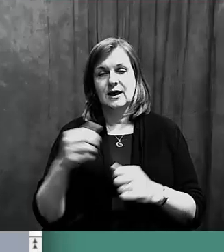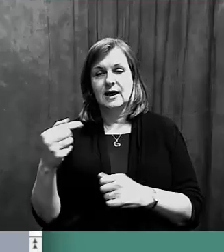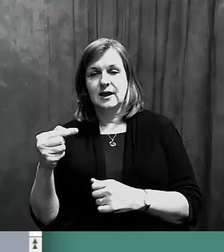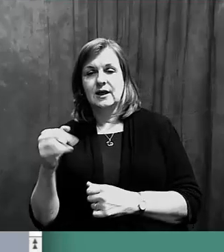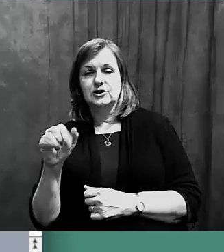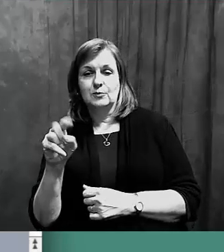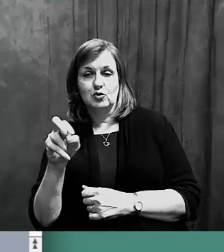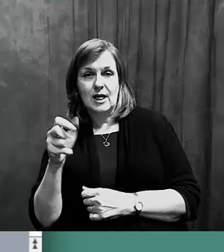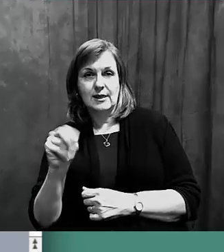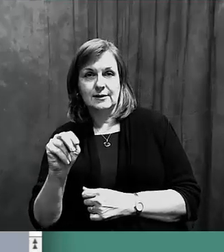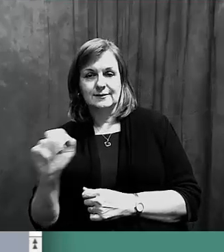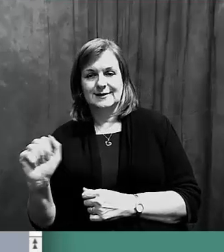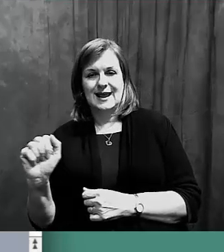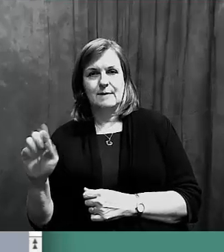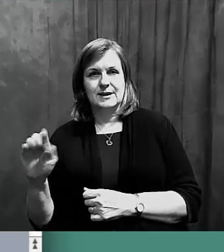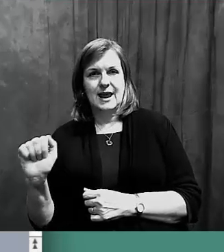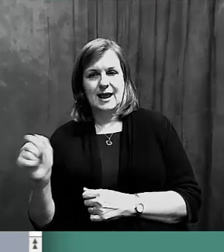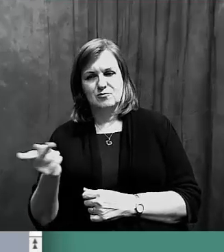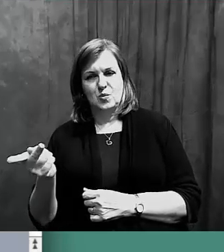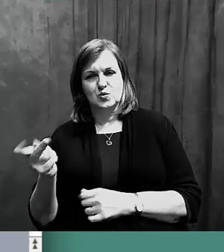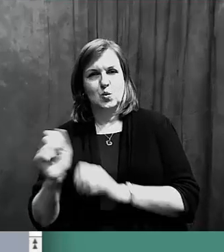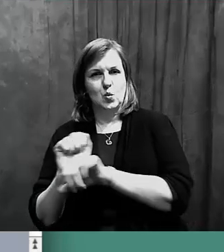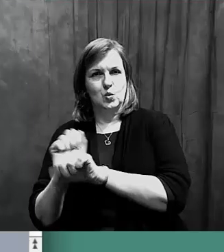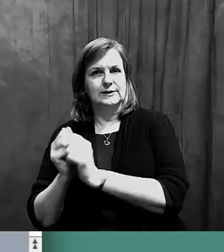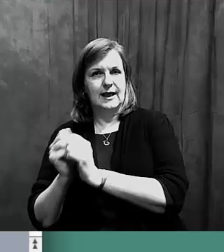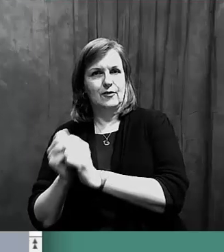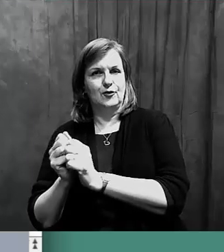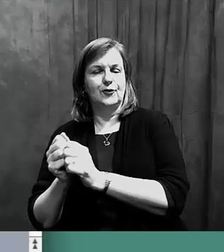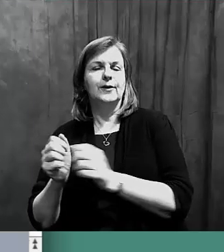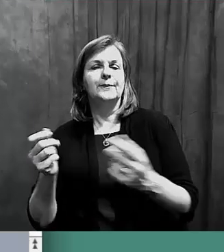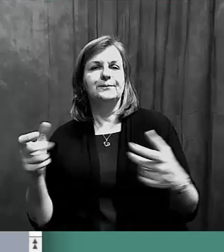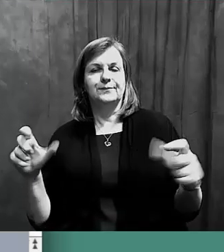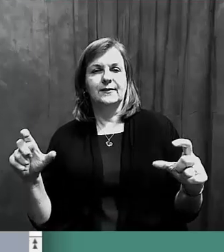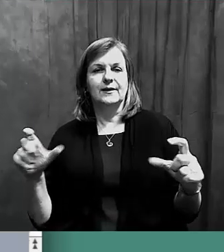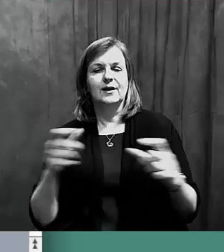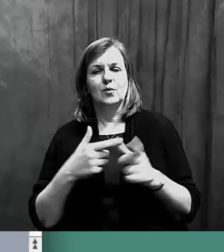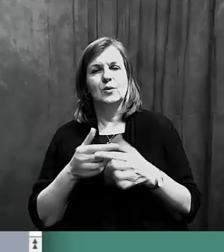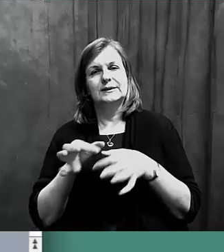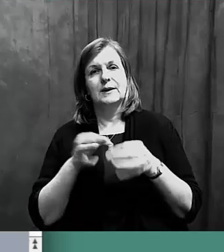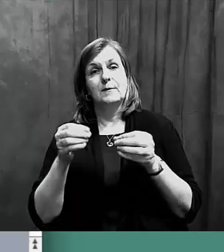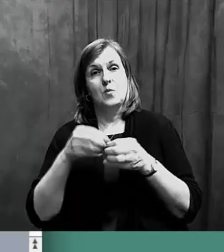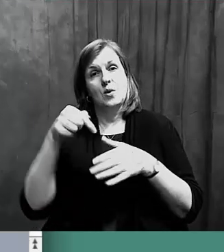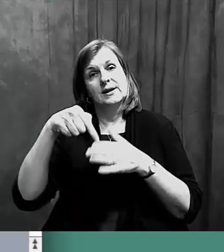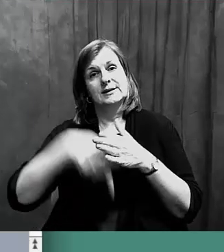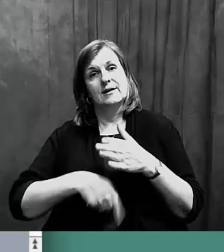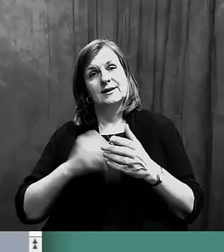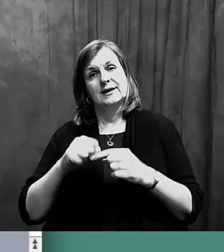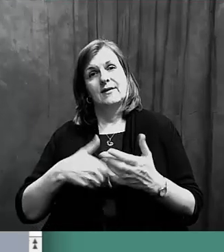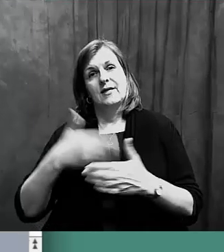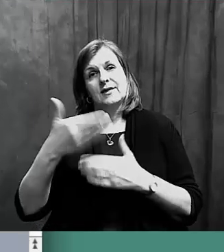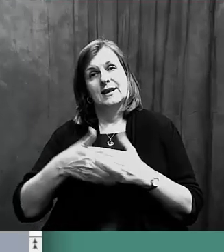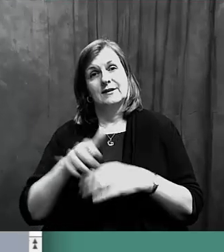we'll look at gibberellin and ABA as kind of working together and that'll be in more detail